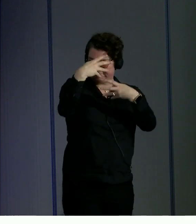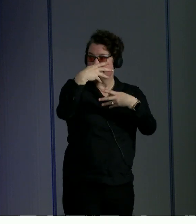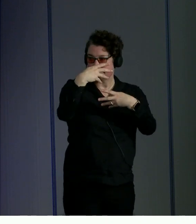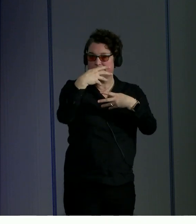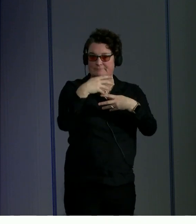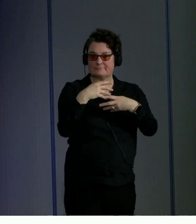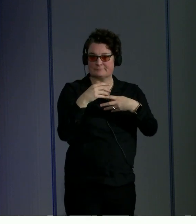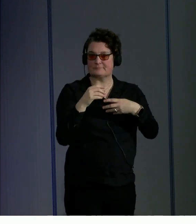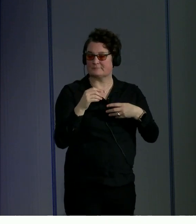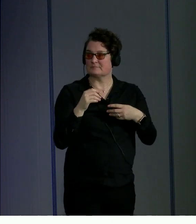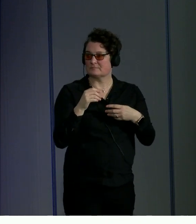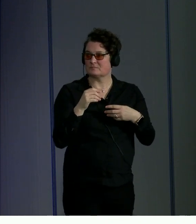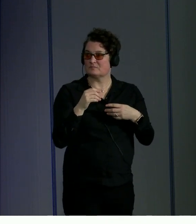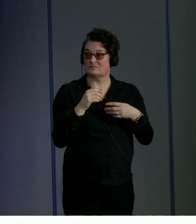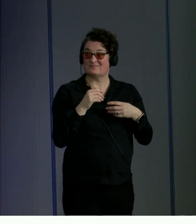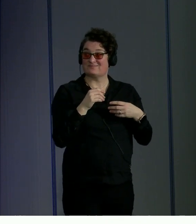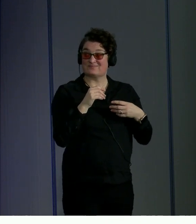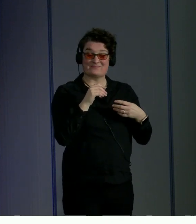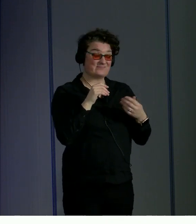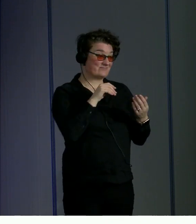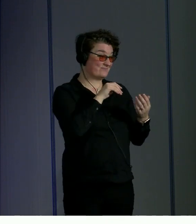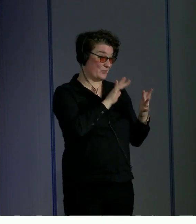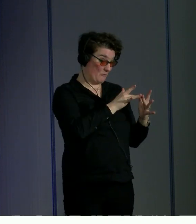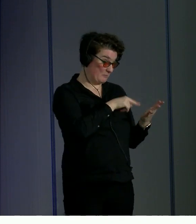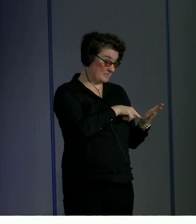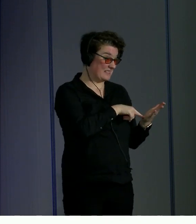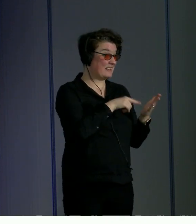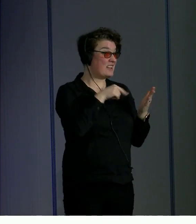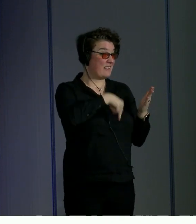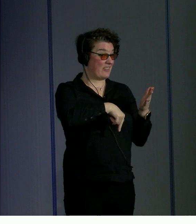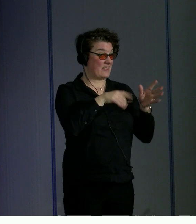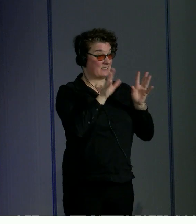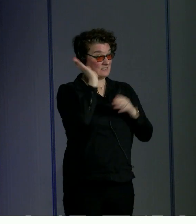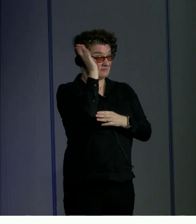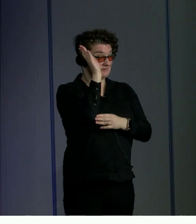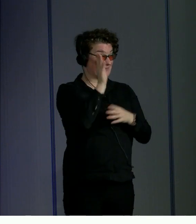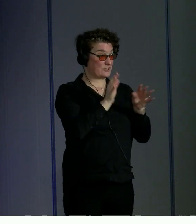for the session today. And there will be a link thereafter the conference.